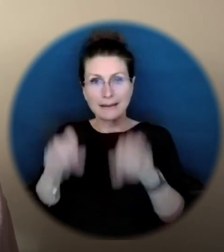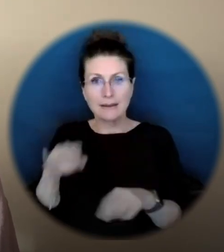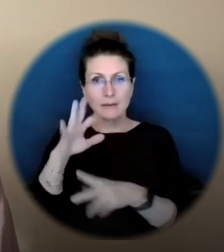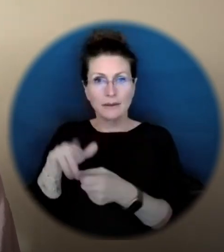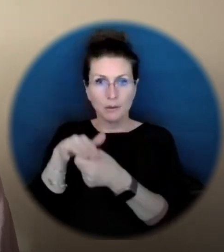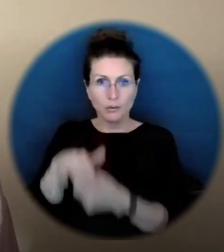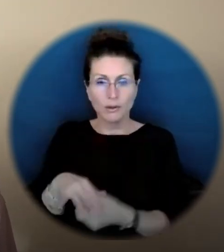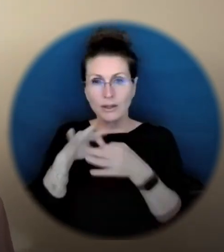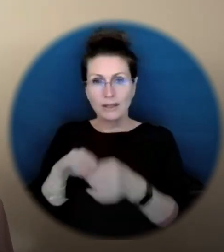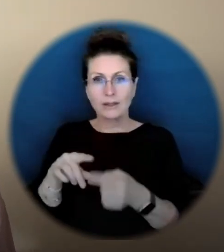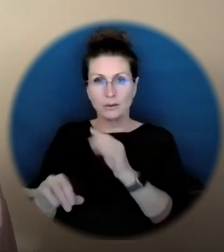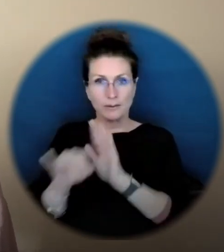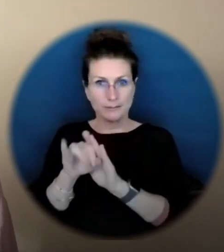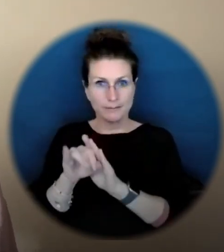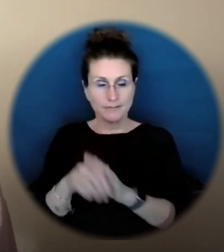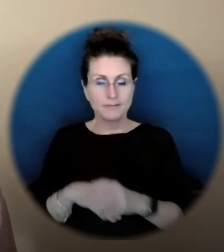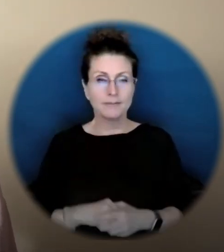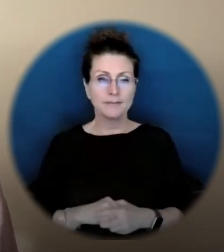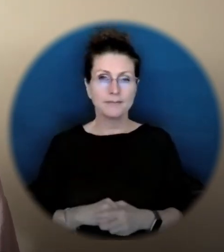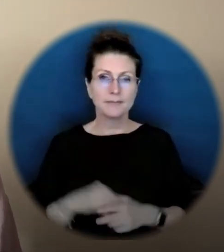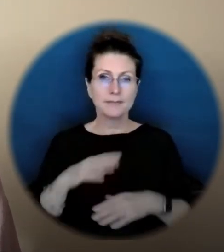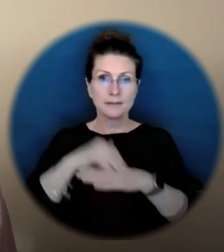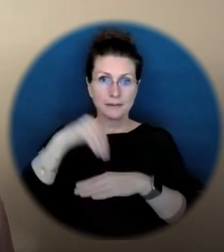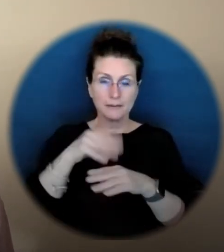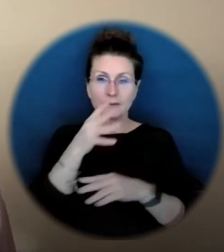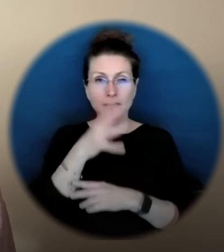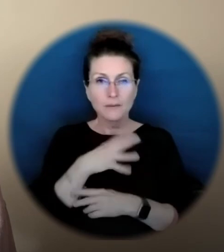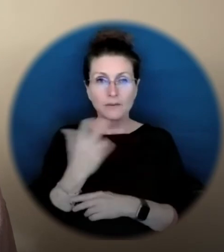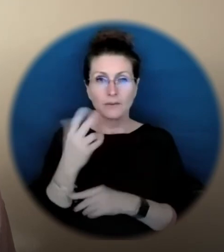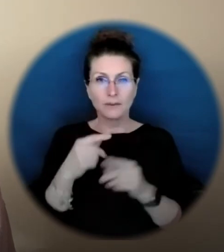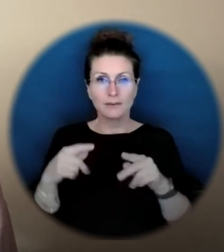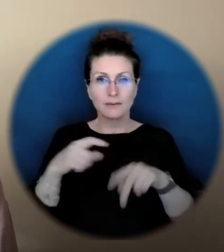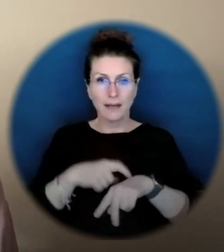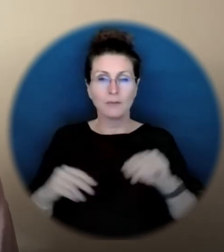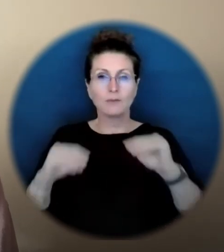linked to their identities. Indigenous women are three times more likely